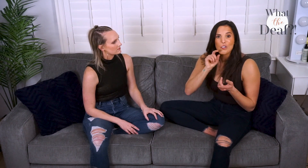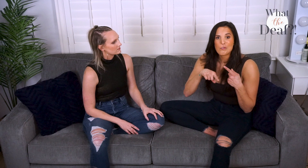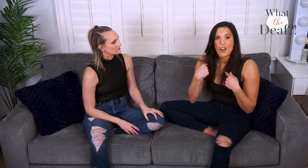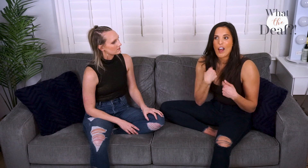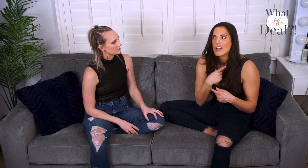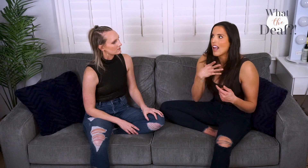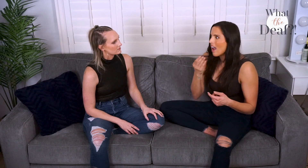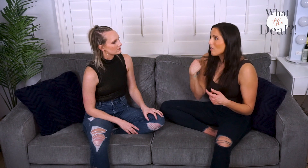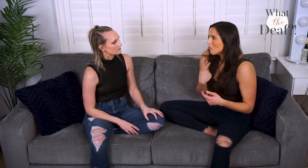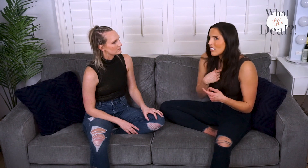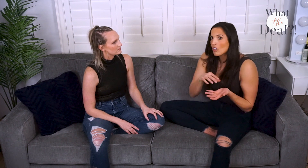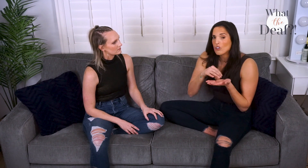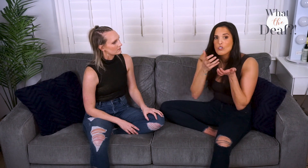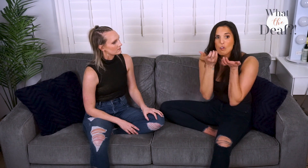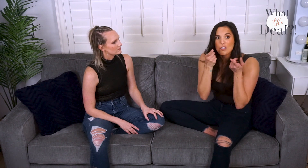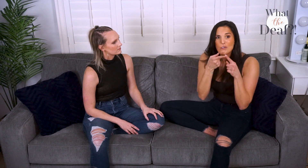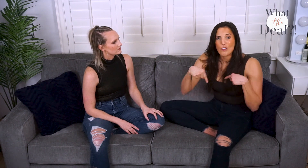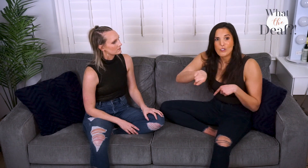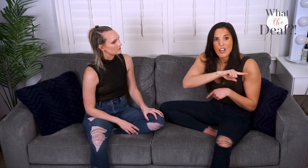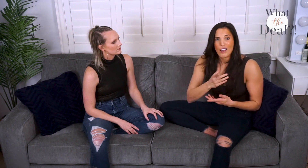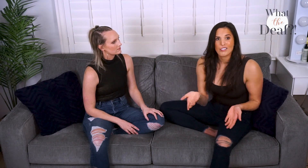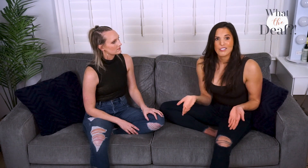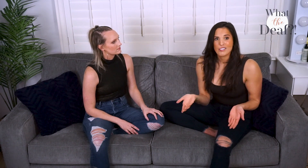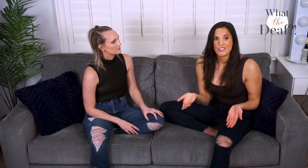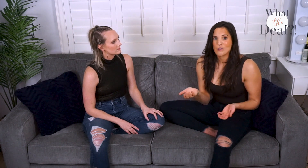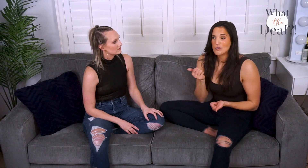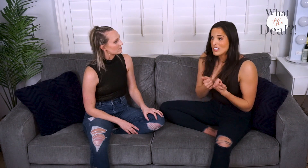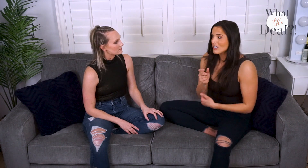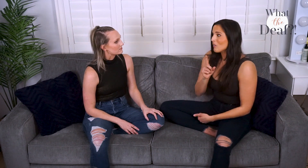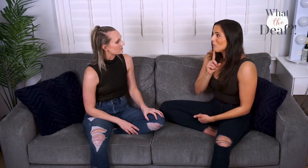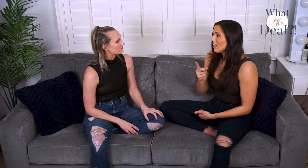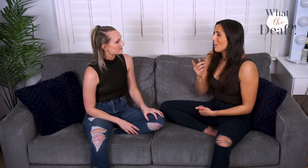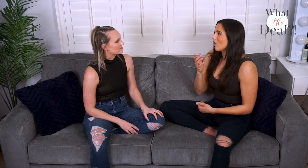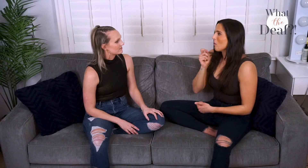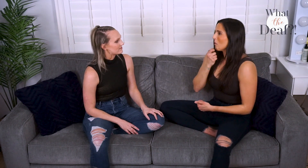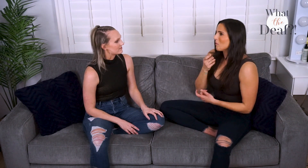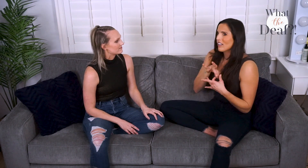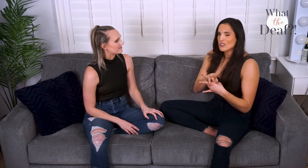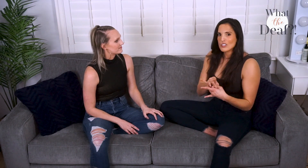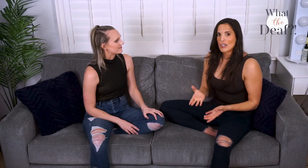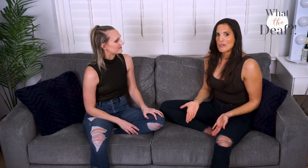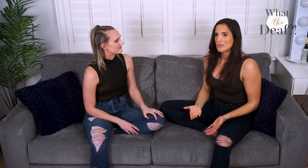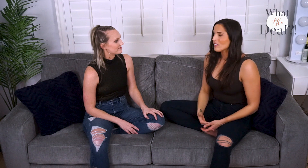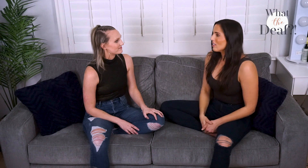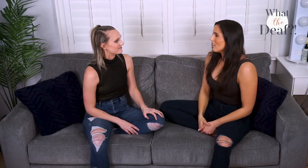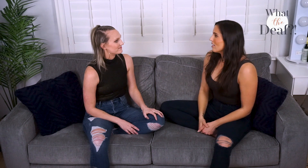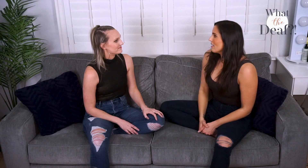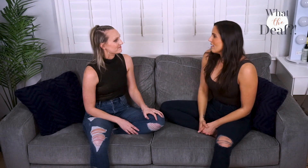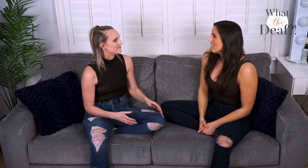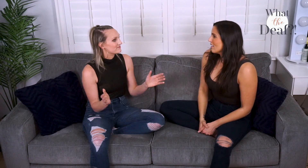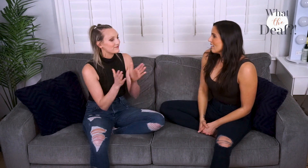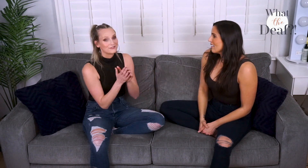and the audience gets to learn about us, and we learned so much about you all. It's a really cool relationship.